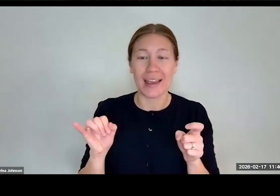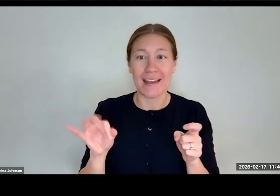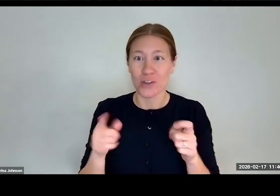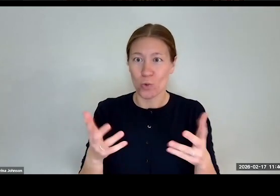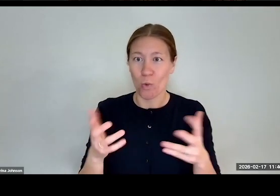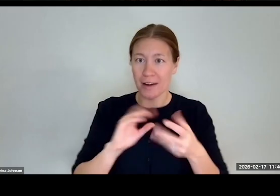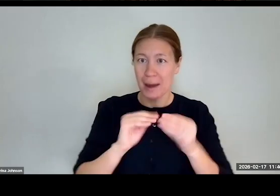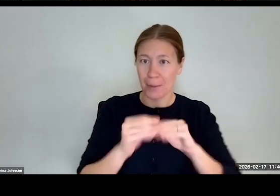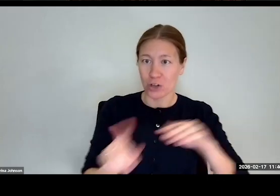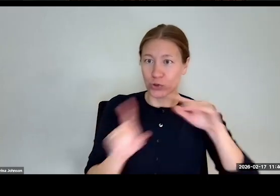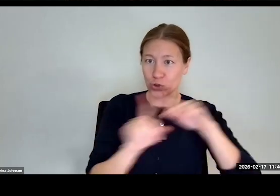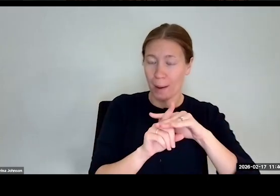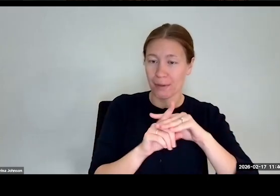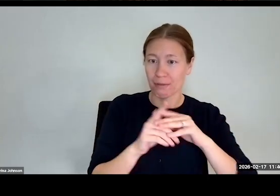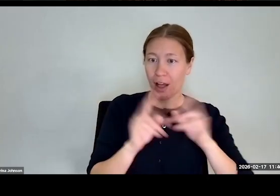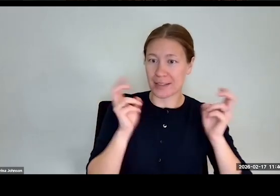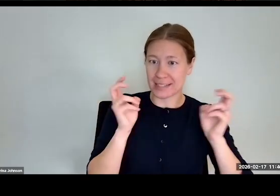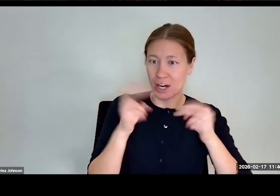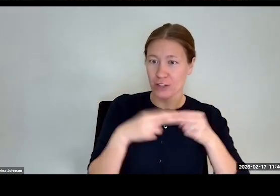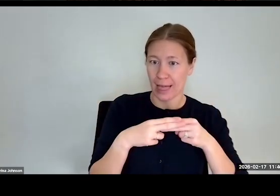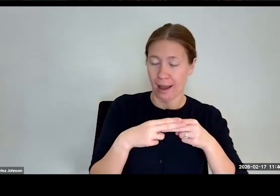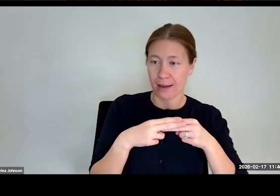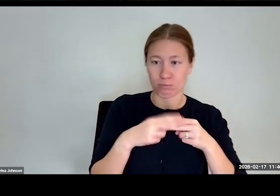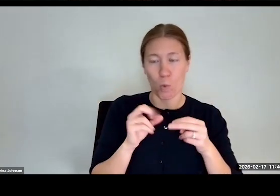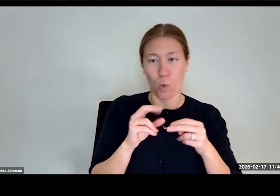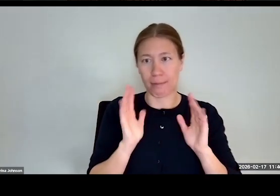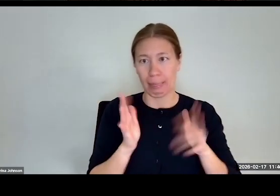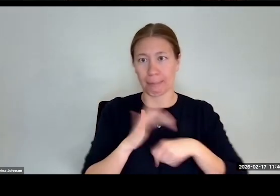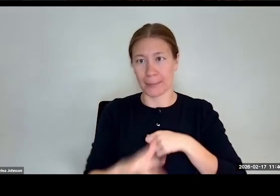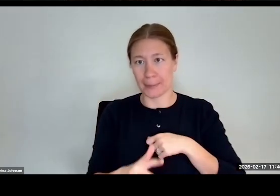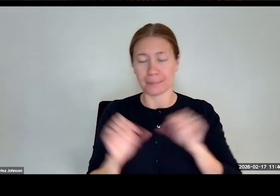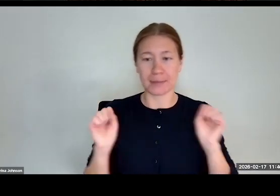I would like a number on my title slide. And then we can either apply the numbers to just the slide